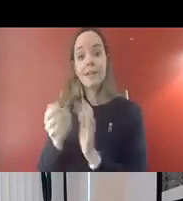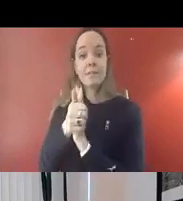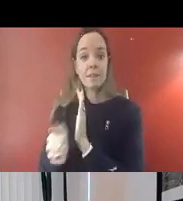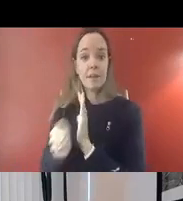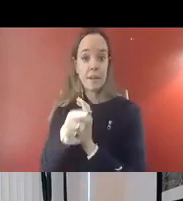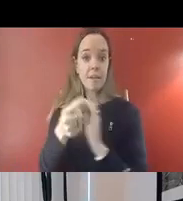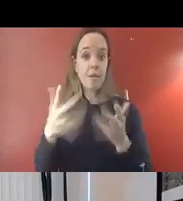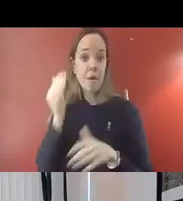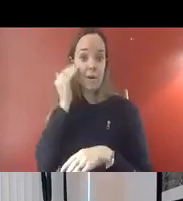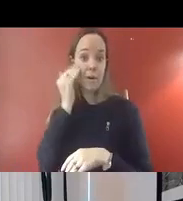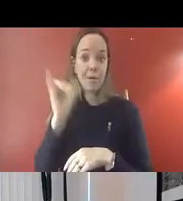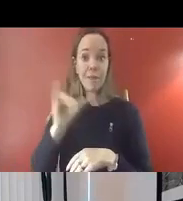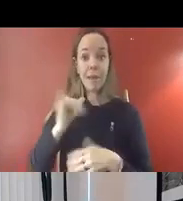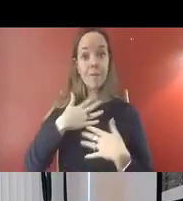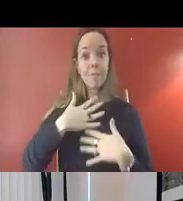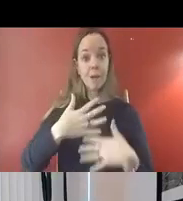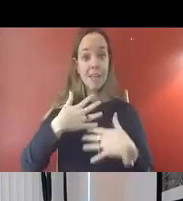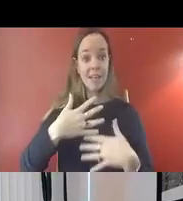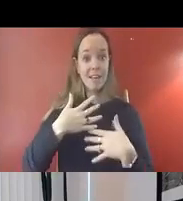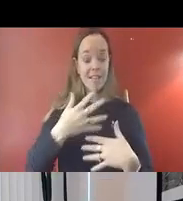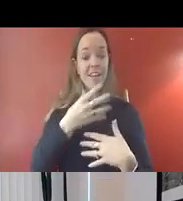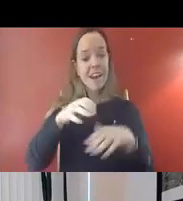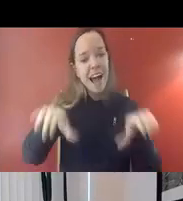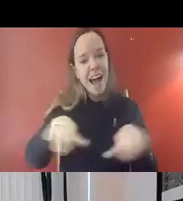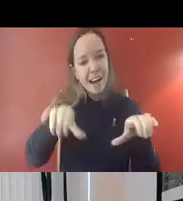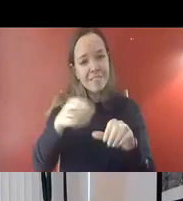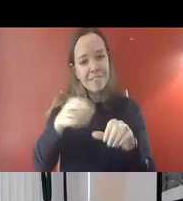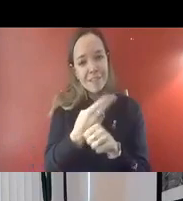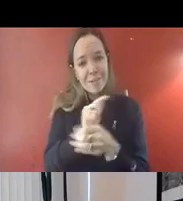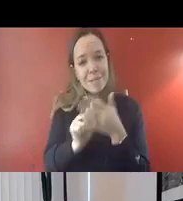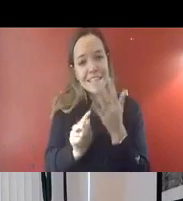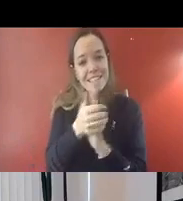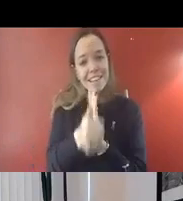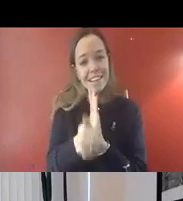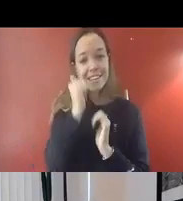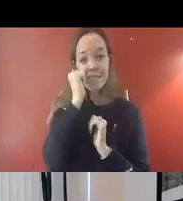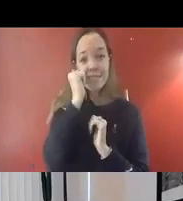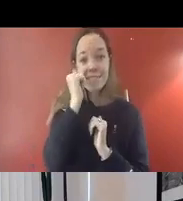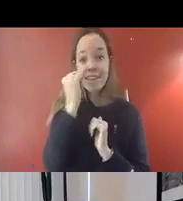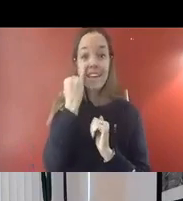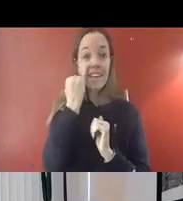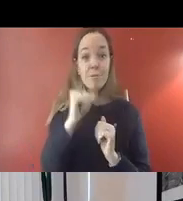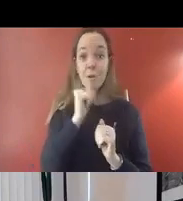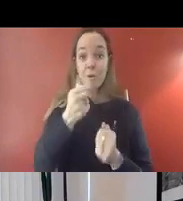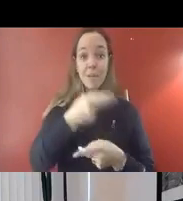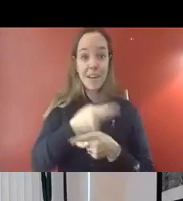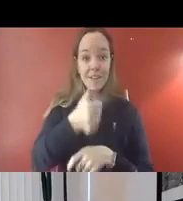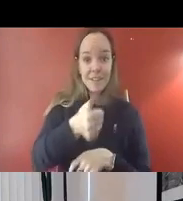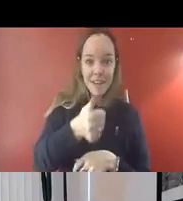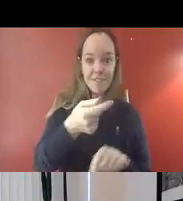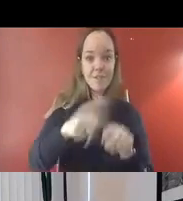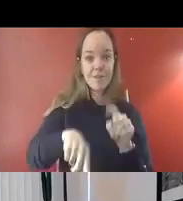implement them on a daily basis. Because have such as breathing, and actively unless we take care of ourselves we implement them on a daily basis. Because can't take care of the other people in unless we take care of ourselves we our lives. And having worked in this can't take care of the other people in